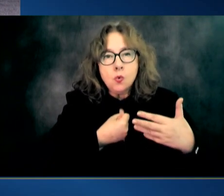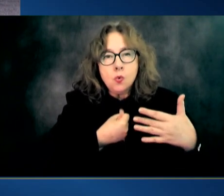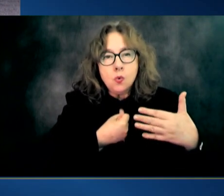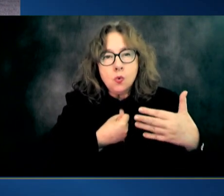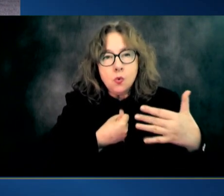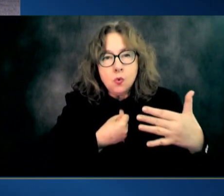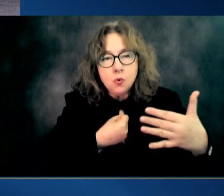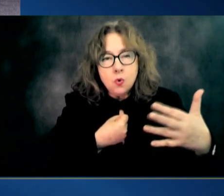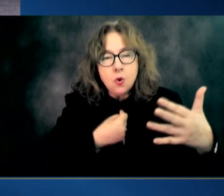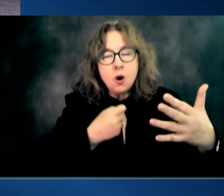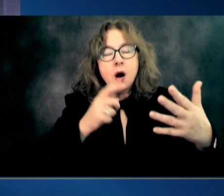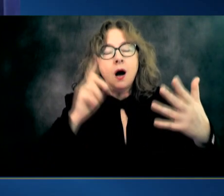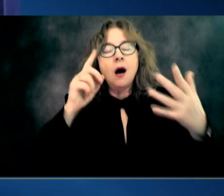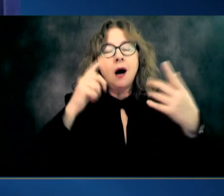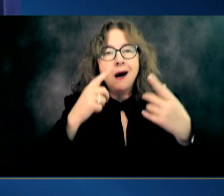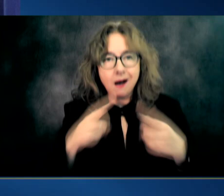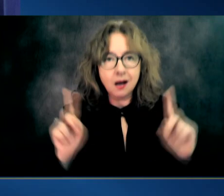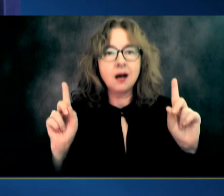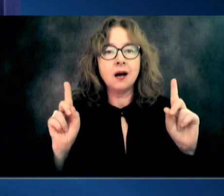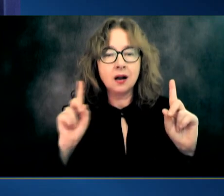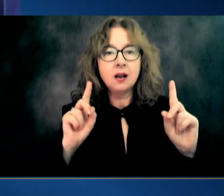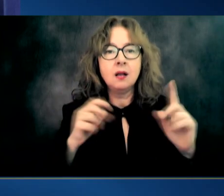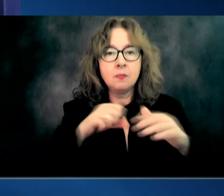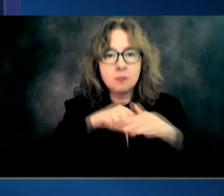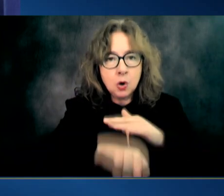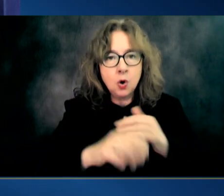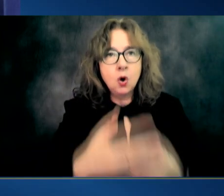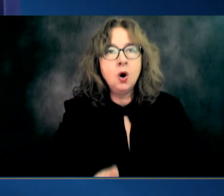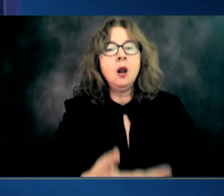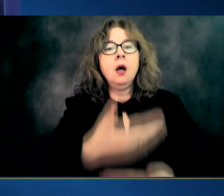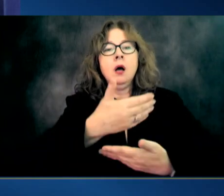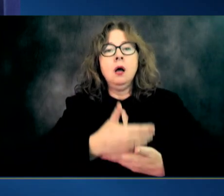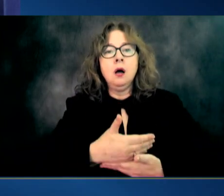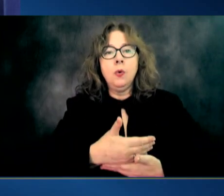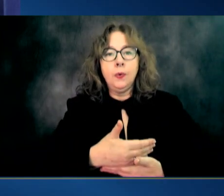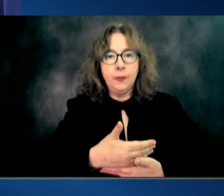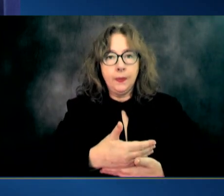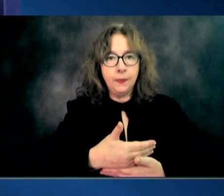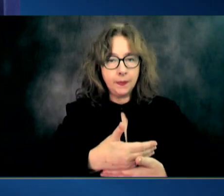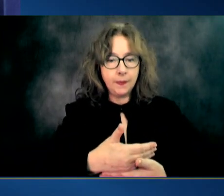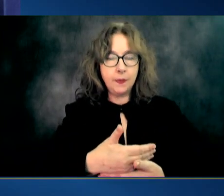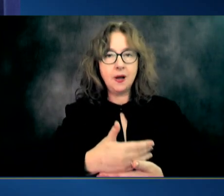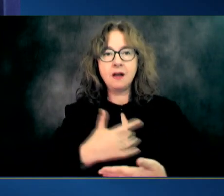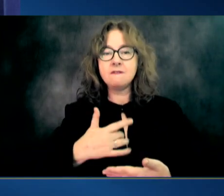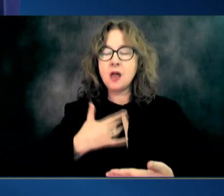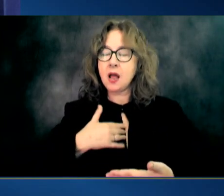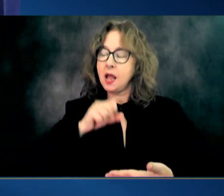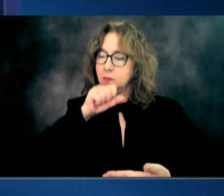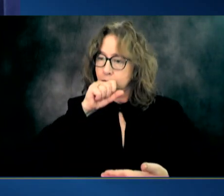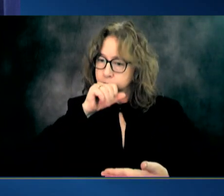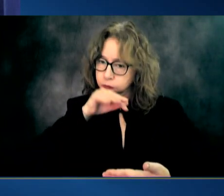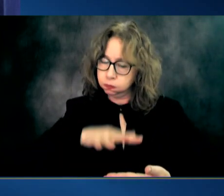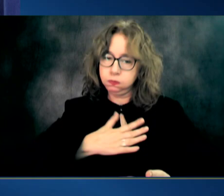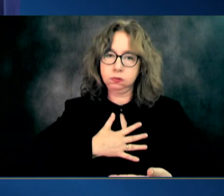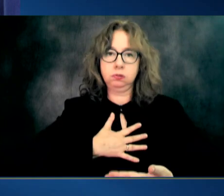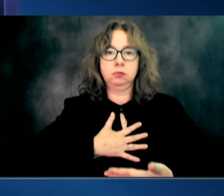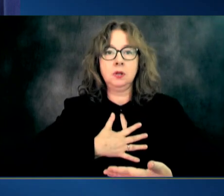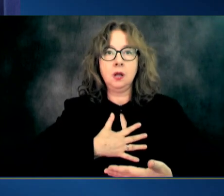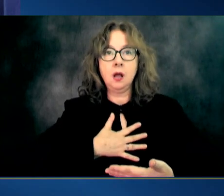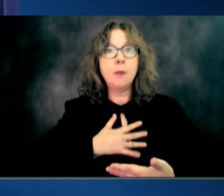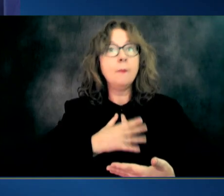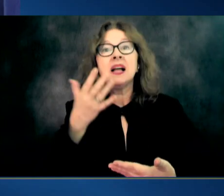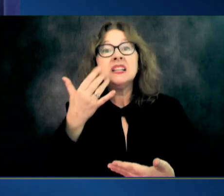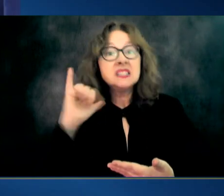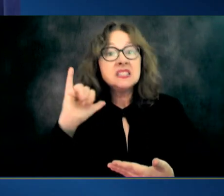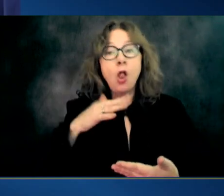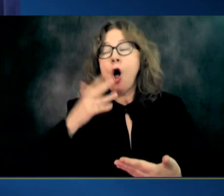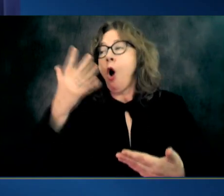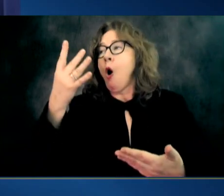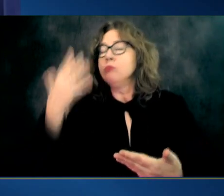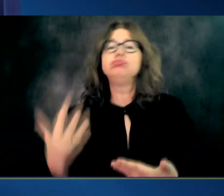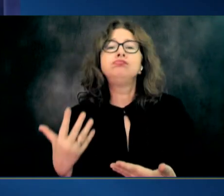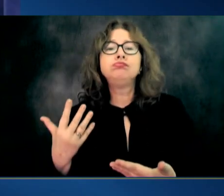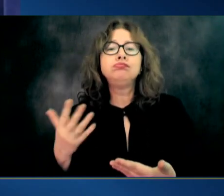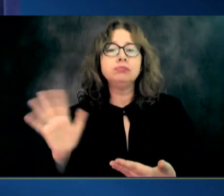I was holding my baby. I could finally breathe out. But even then, like, then she's here,